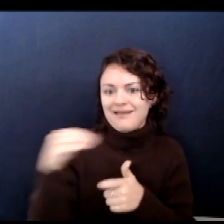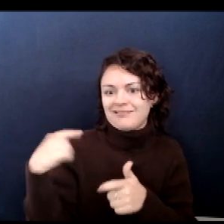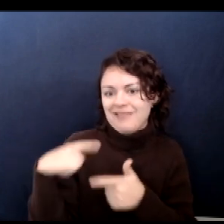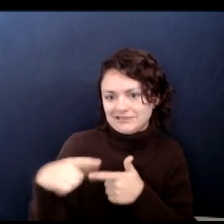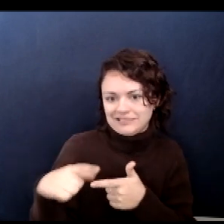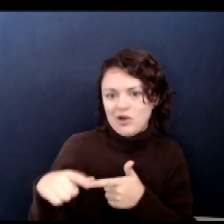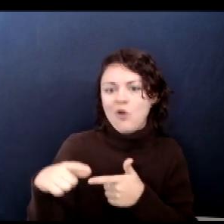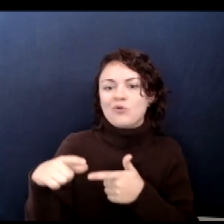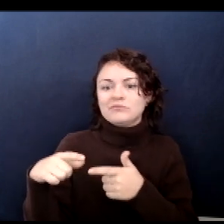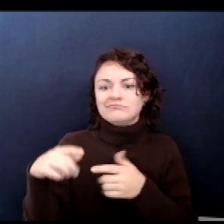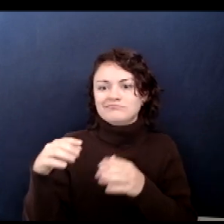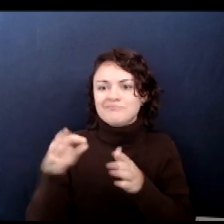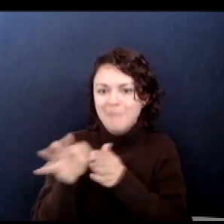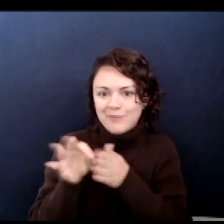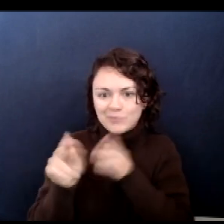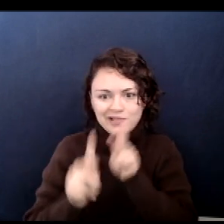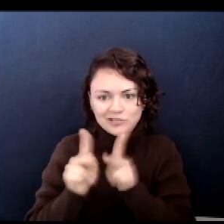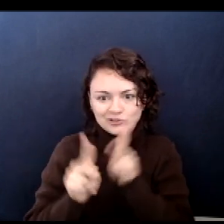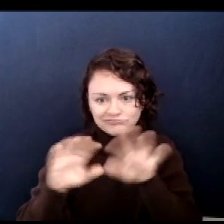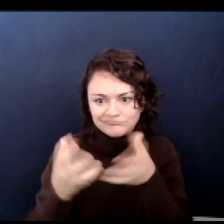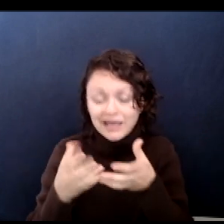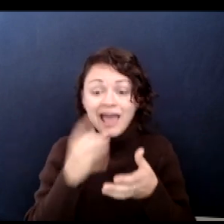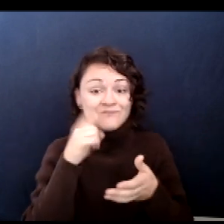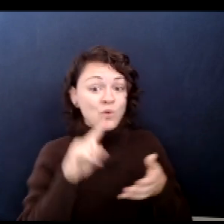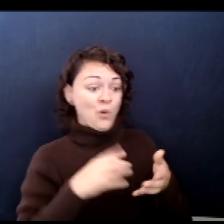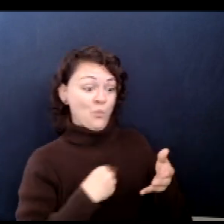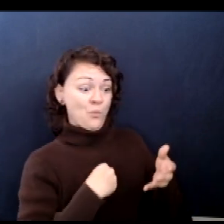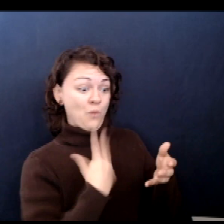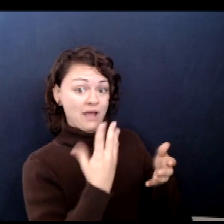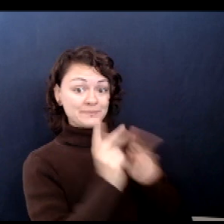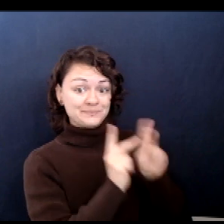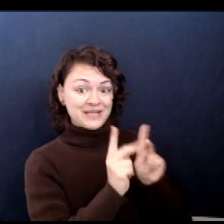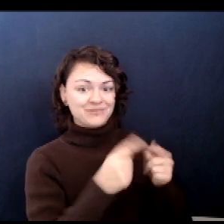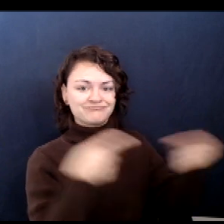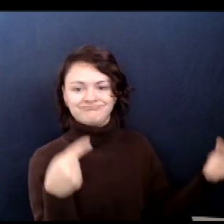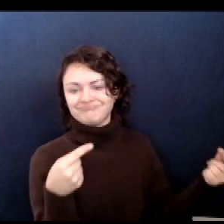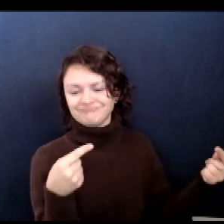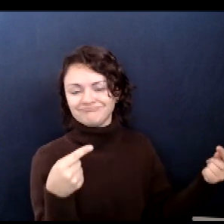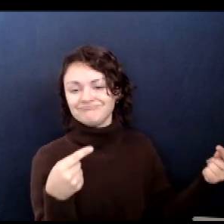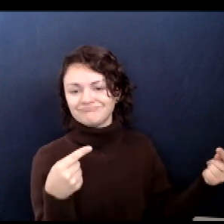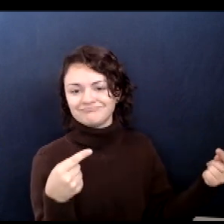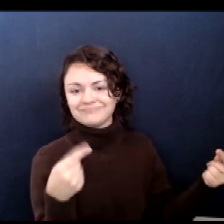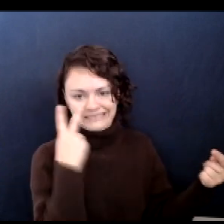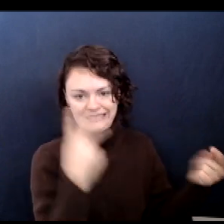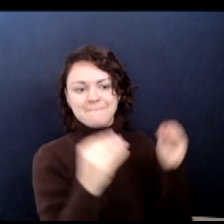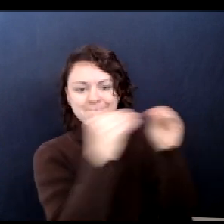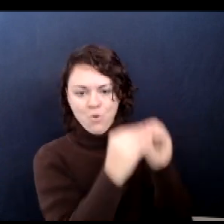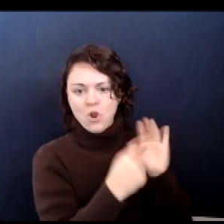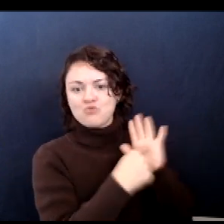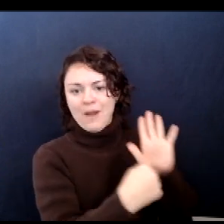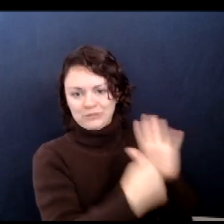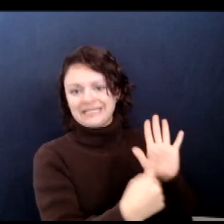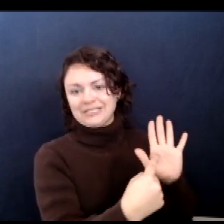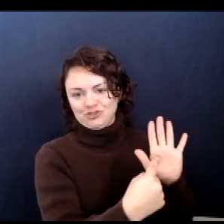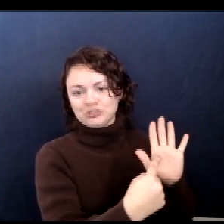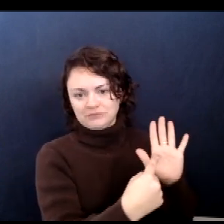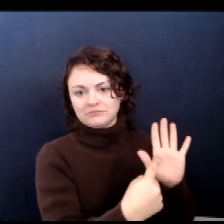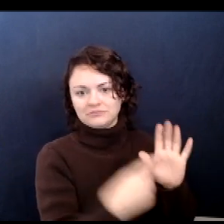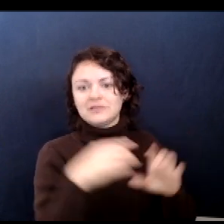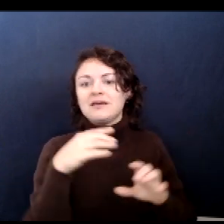for our white members, it's reversed where we see more representation by our white members.